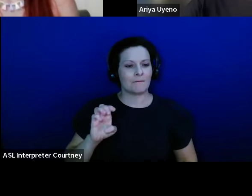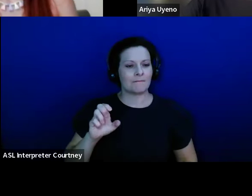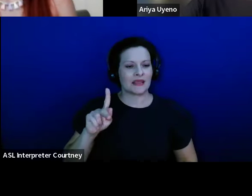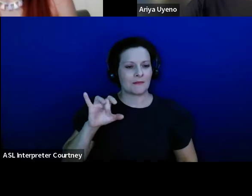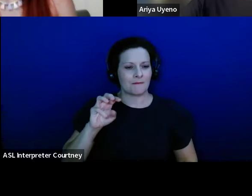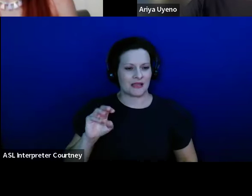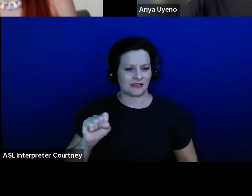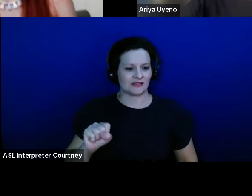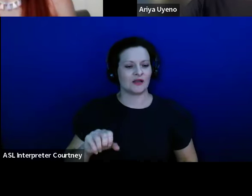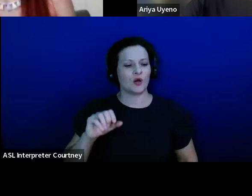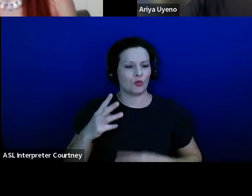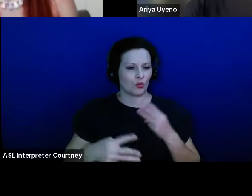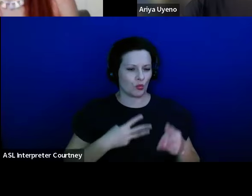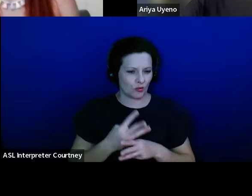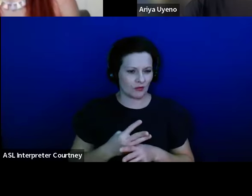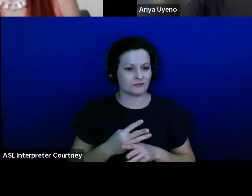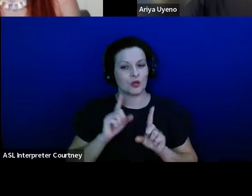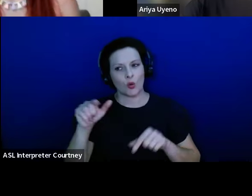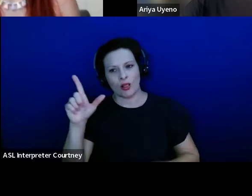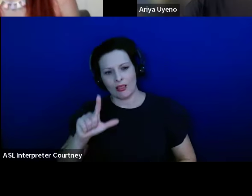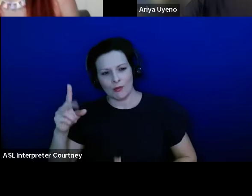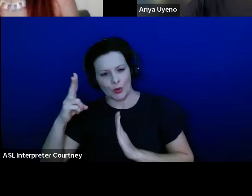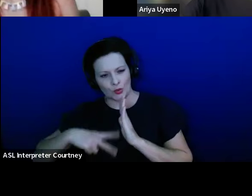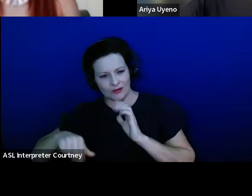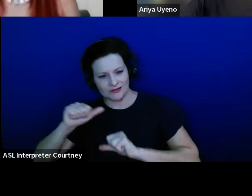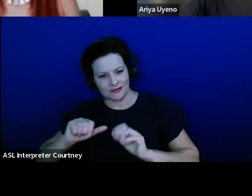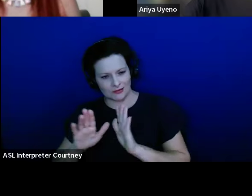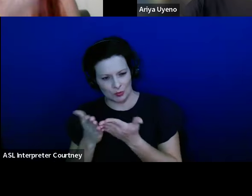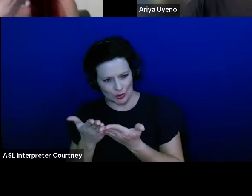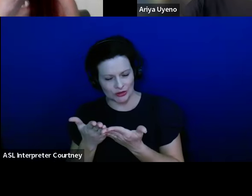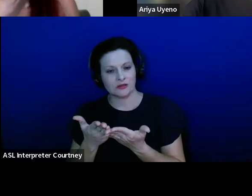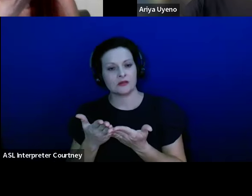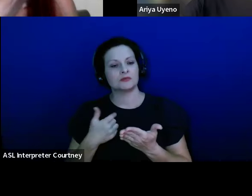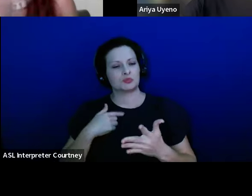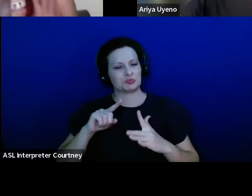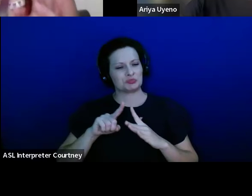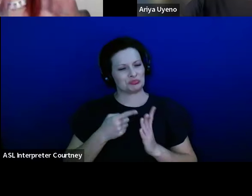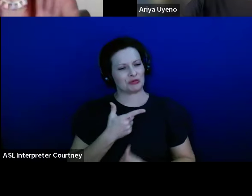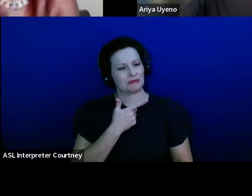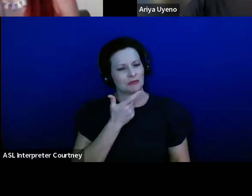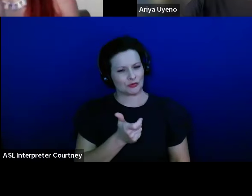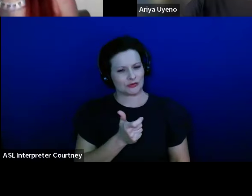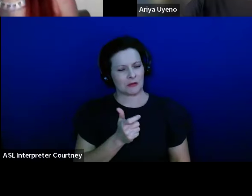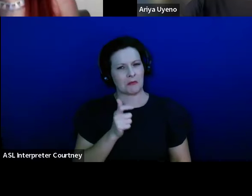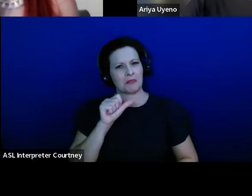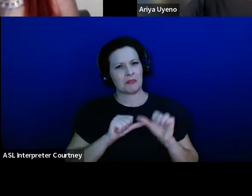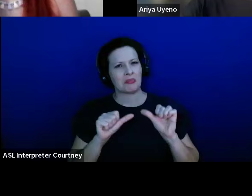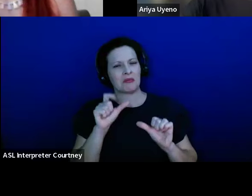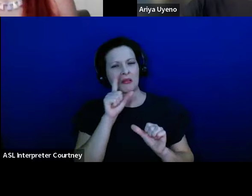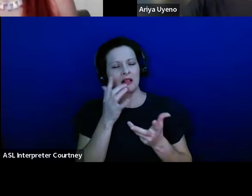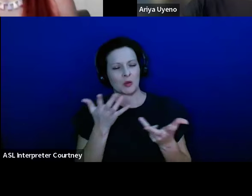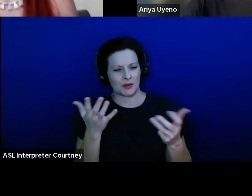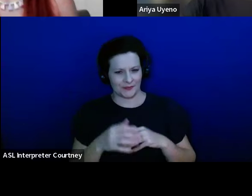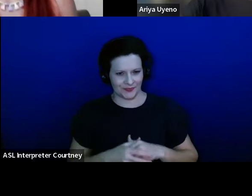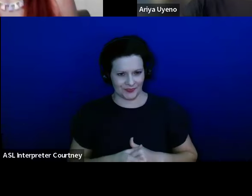books at the library and that's where I became interested in what science looks like but similar